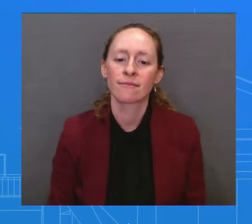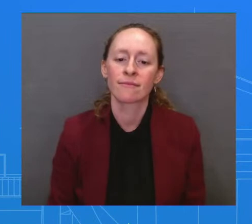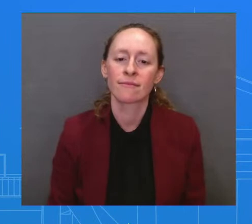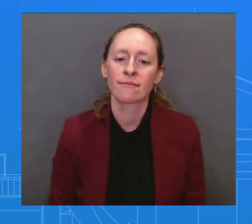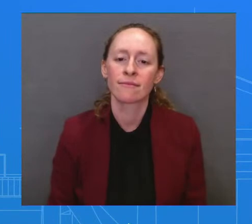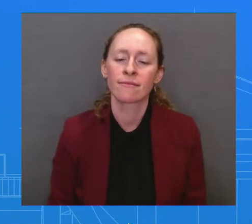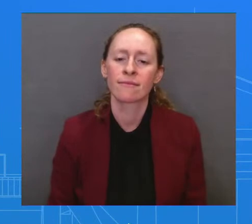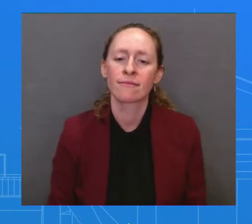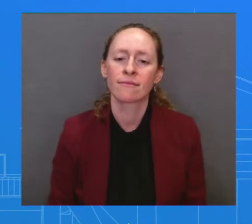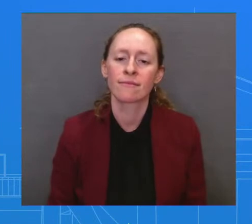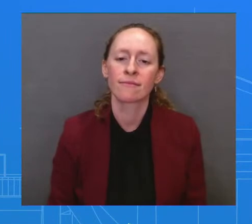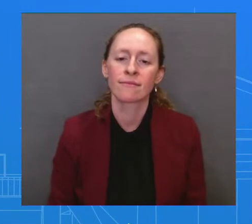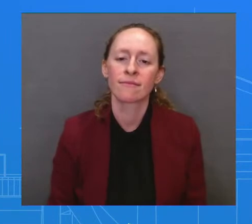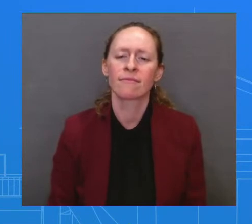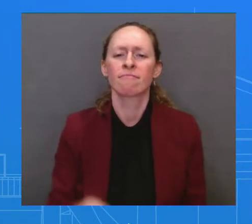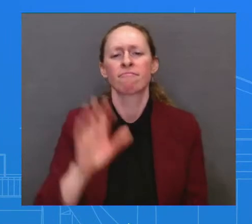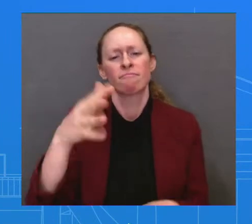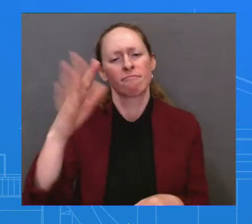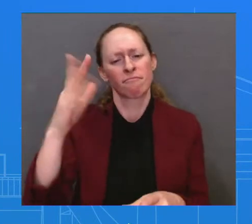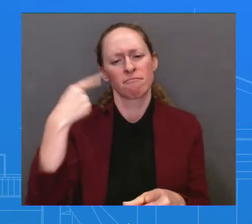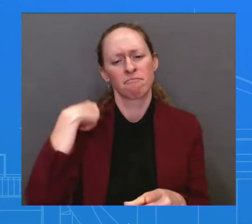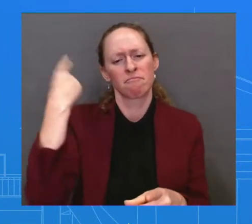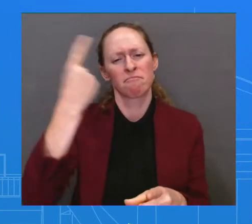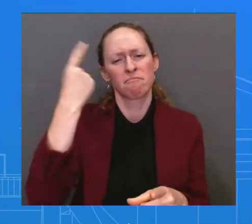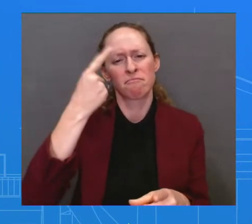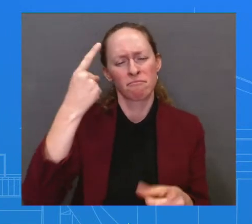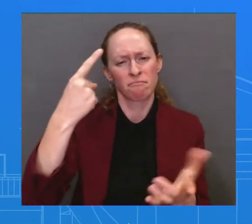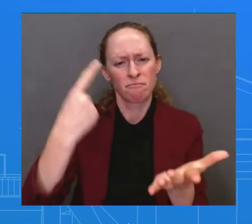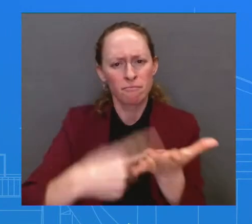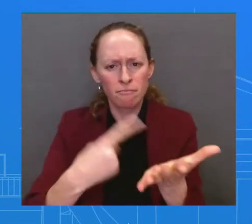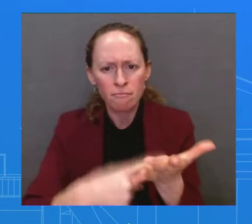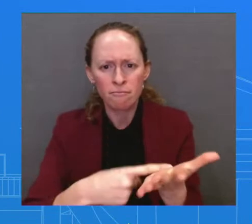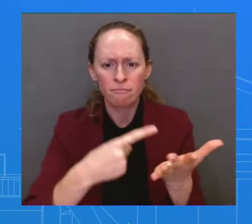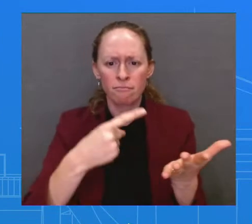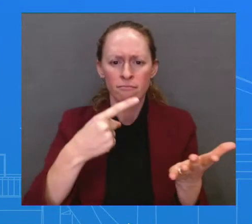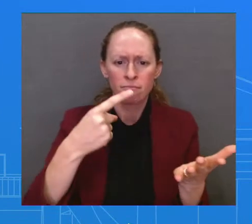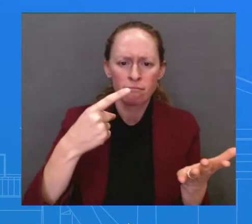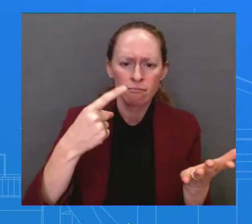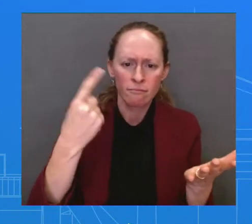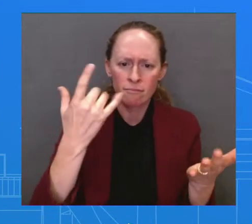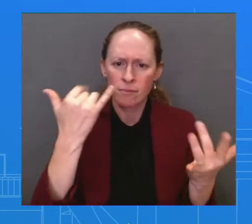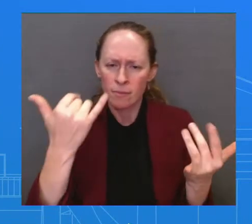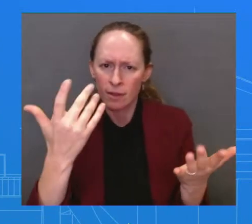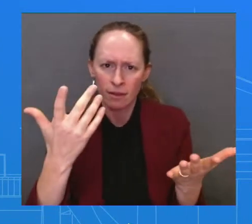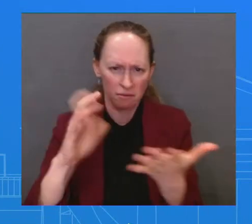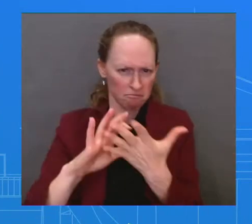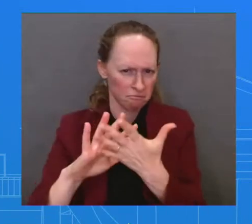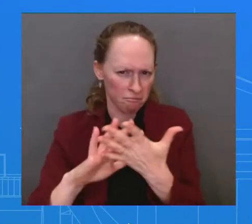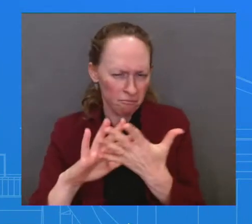what those consideration factors are. Is it a stocks/money issue? Is it a -- we're not ready --